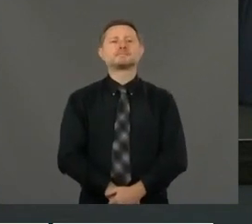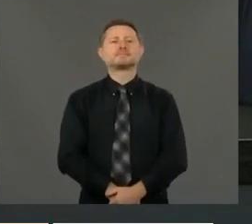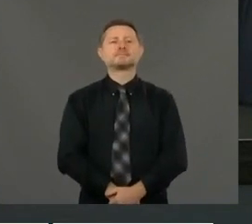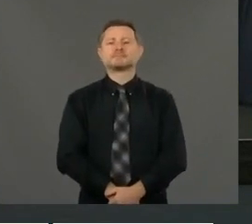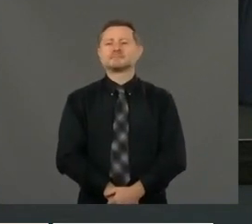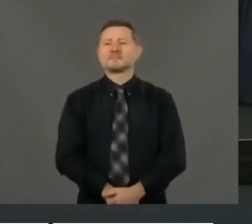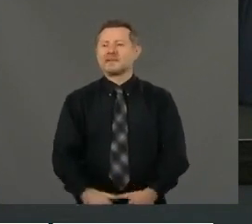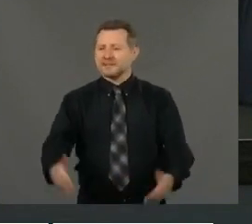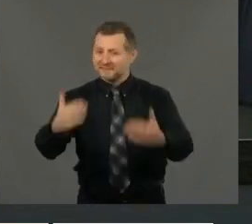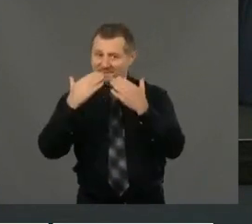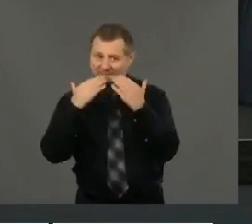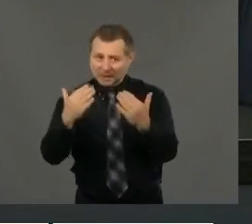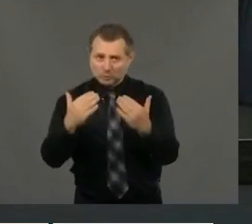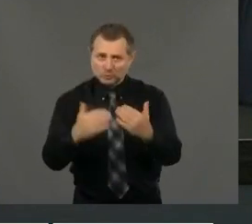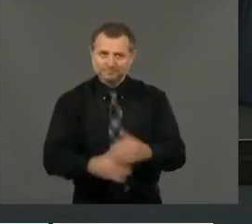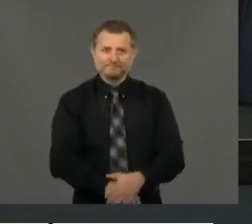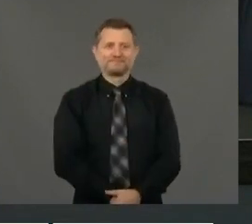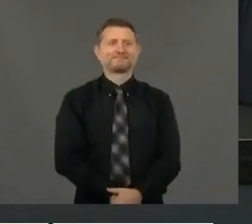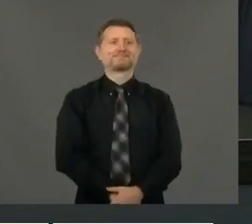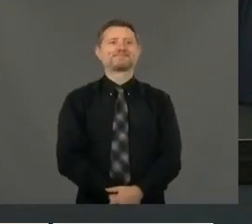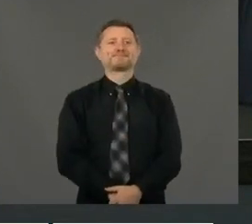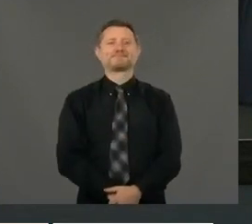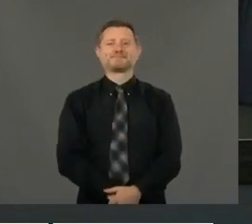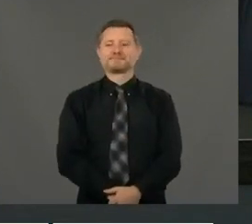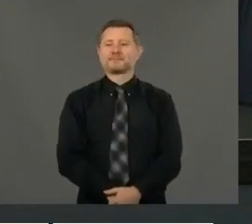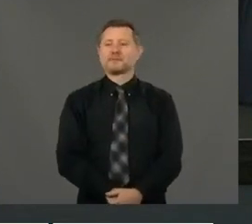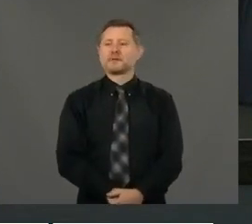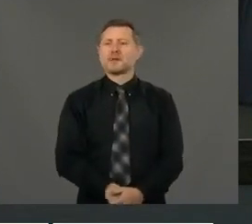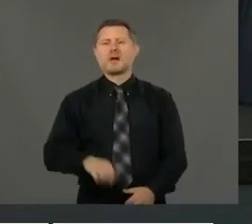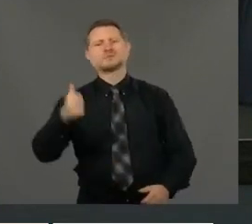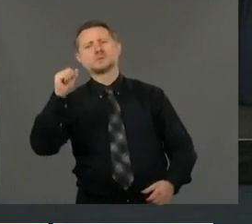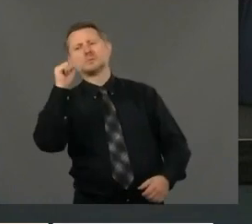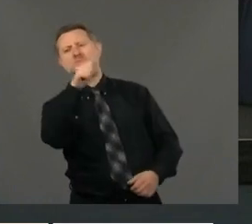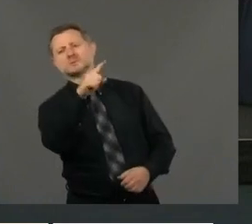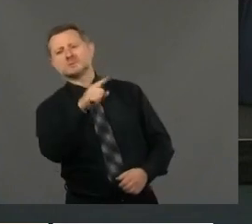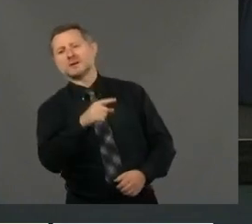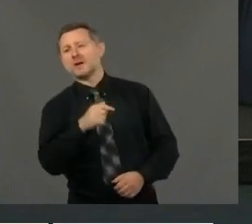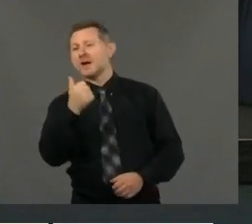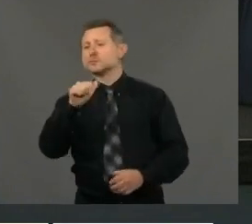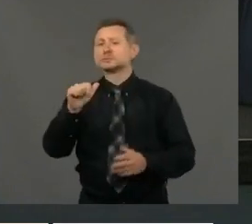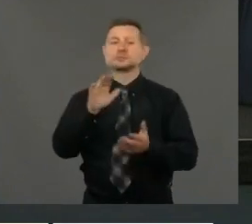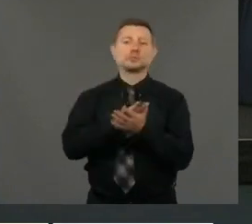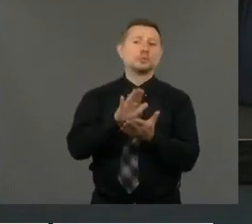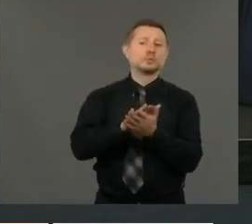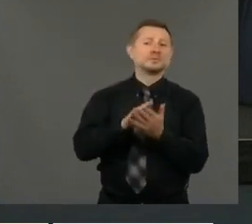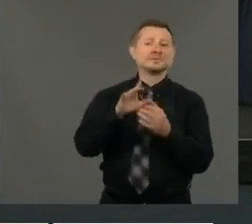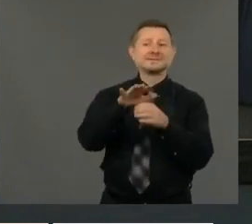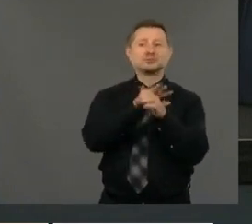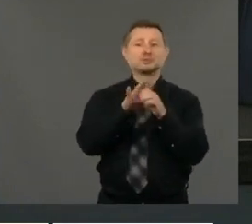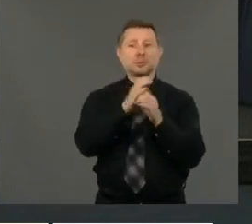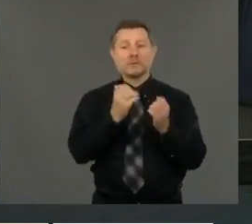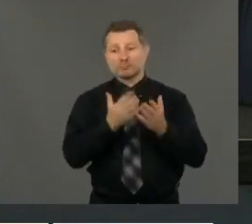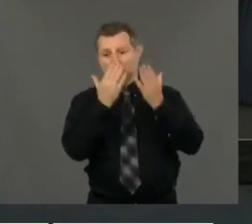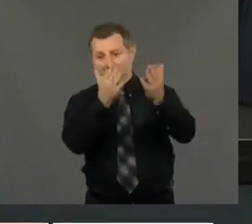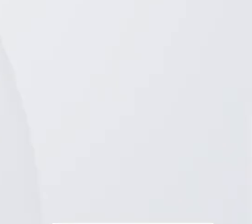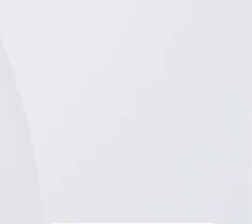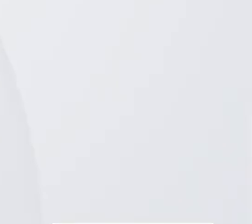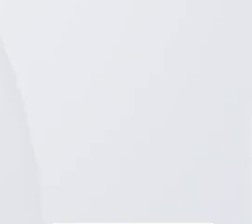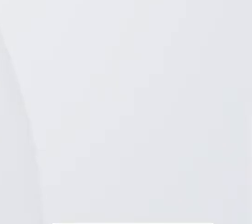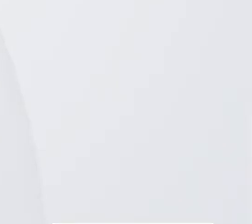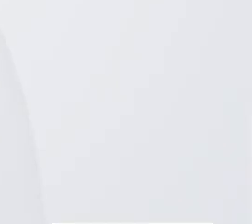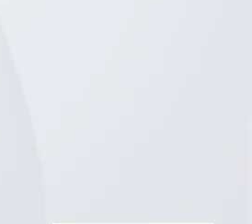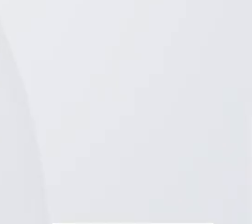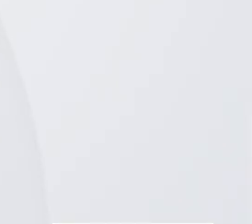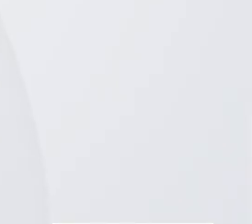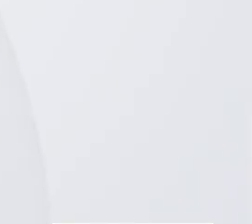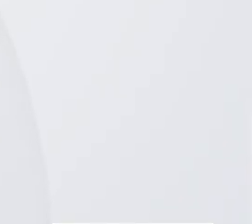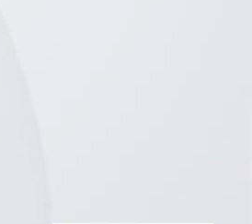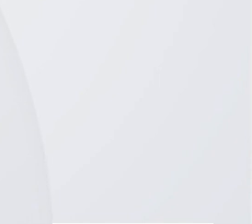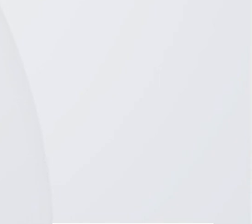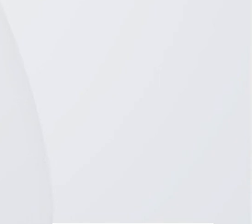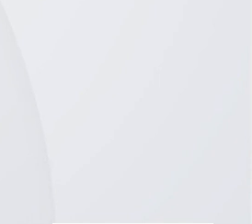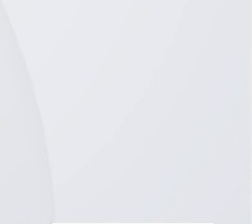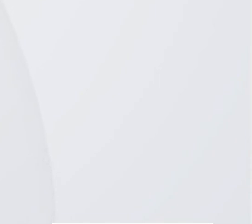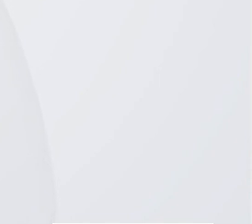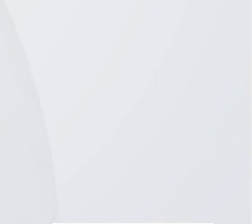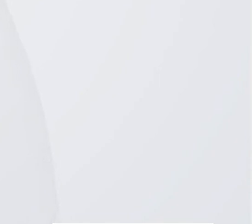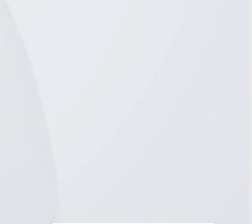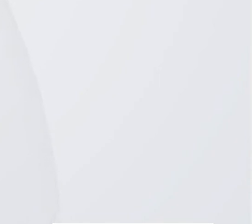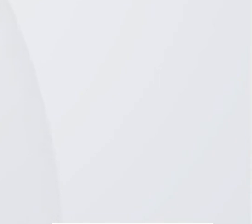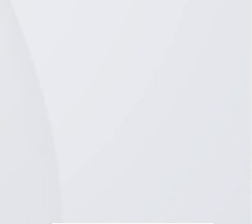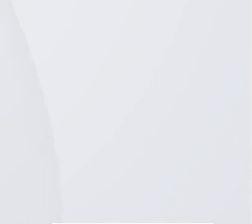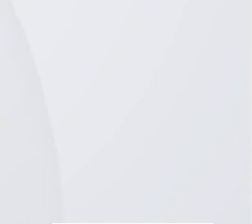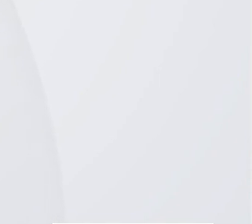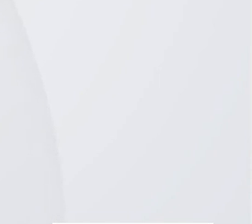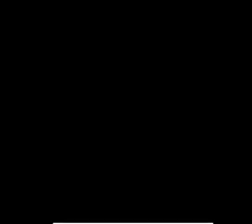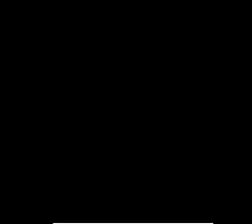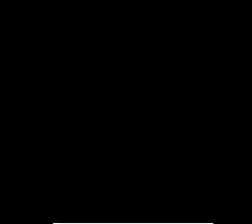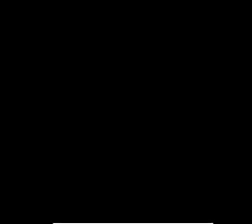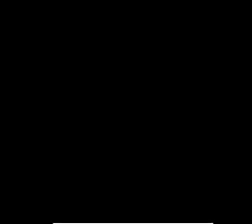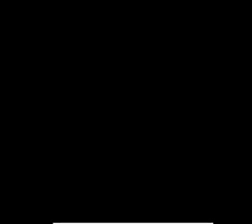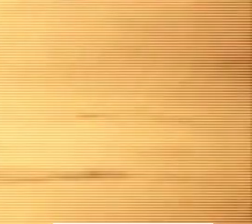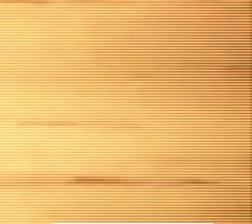THANK YOU GUYS, THANK YOU VERY